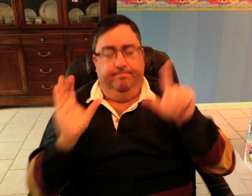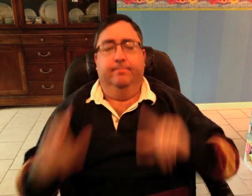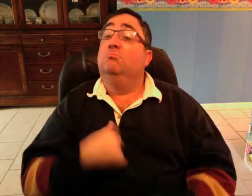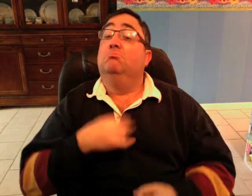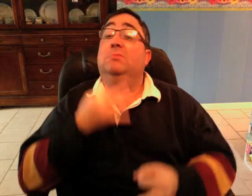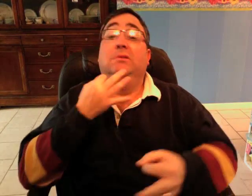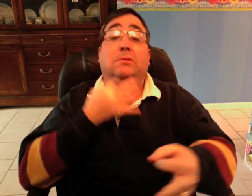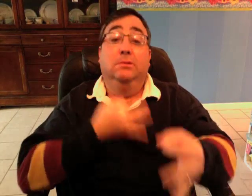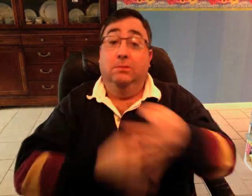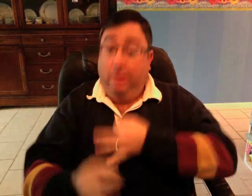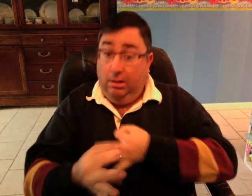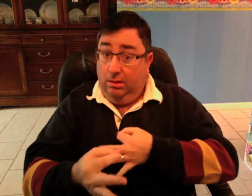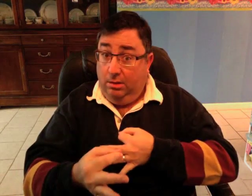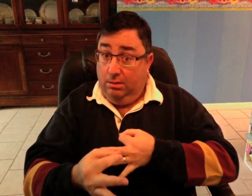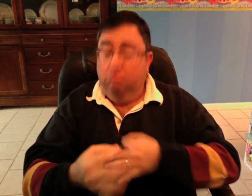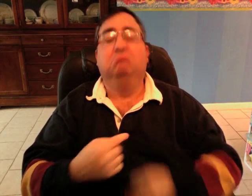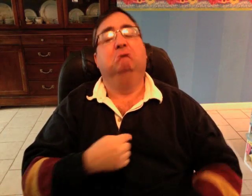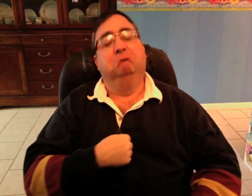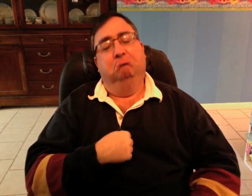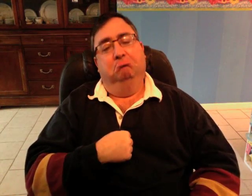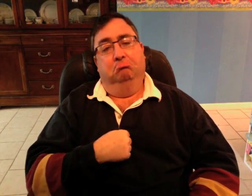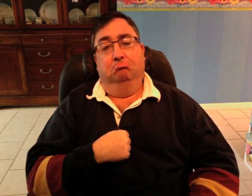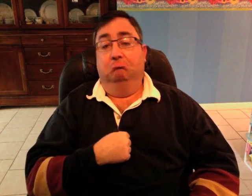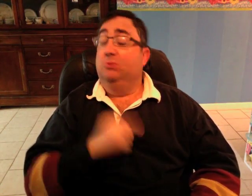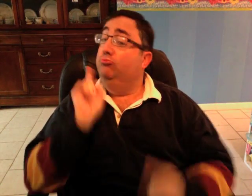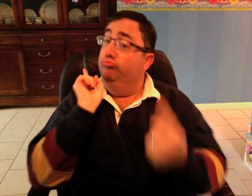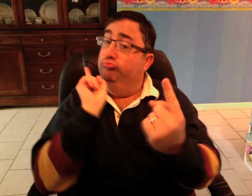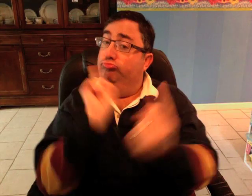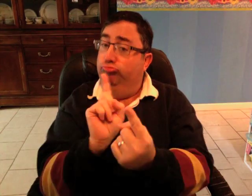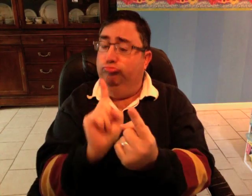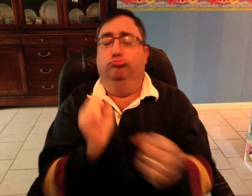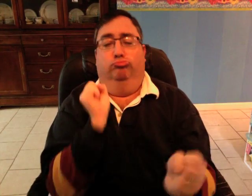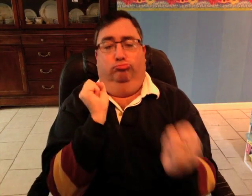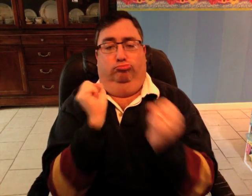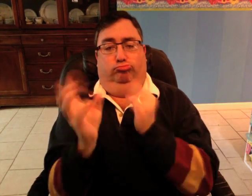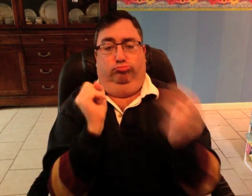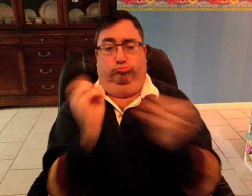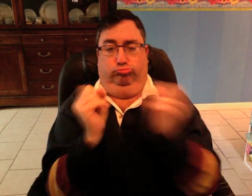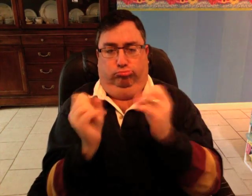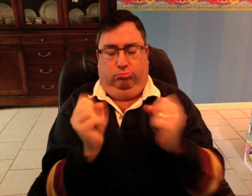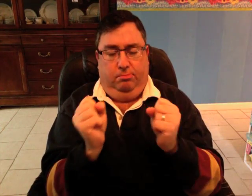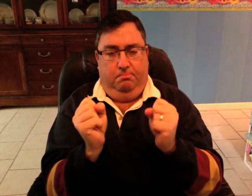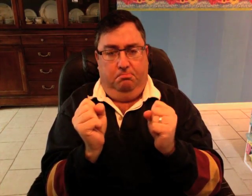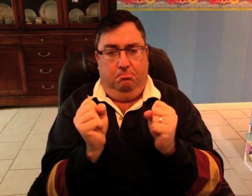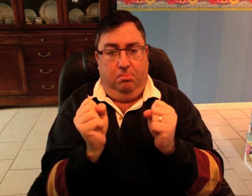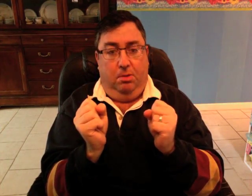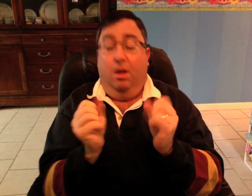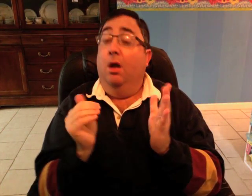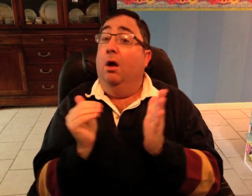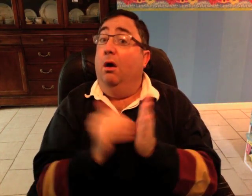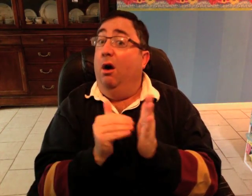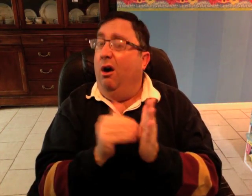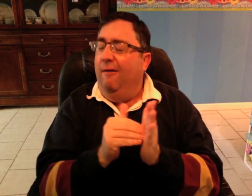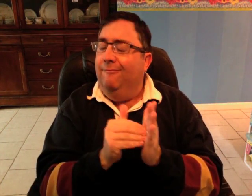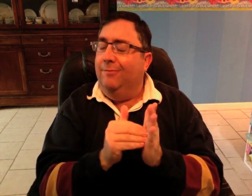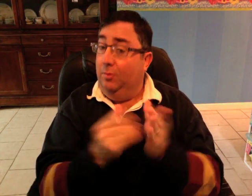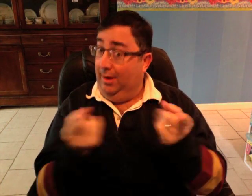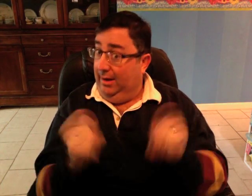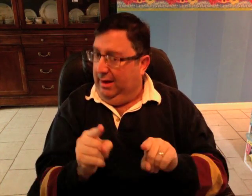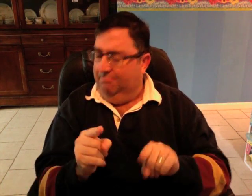So instead, I approach them by signing, and often what happens is that